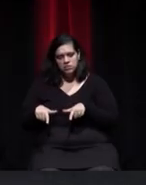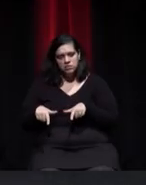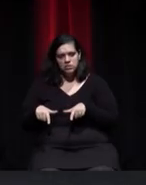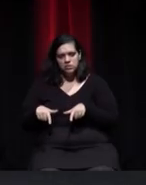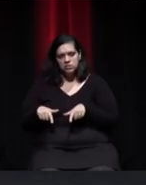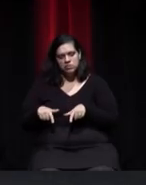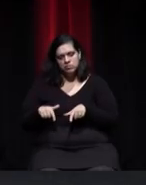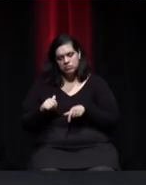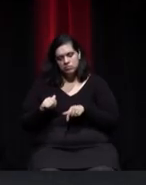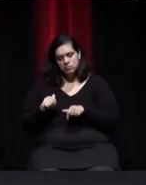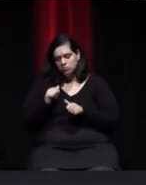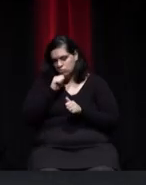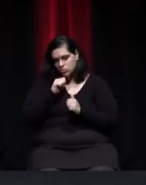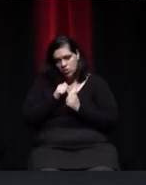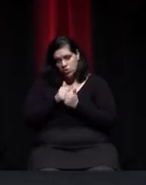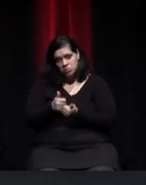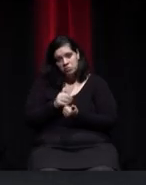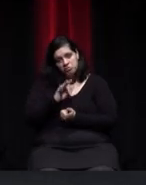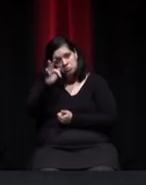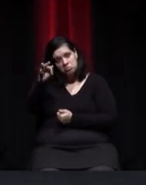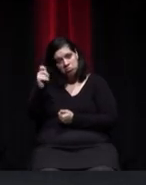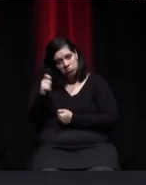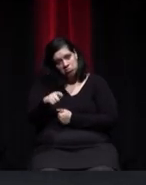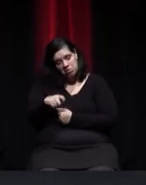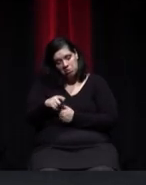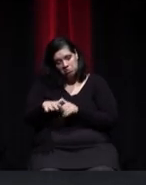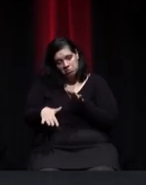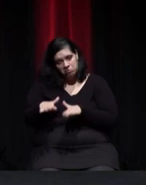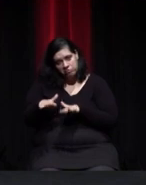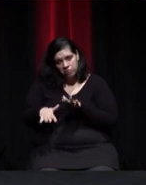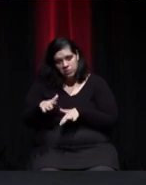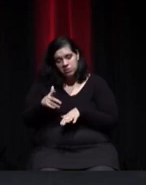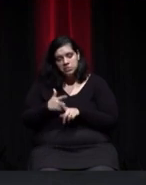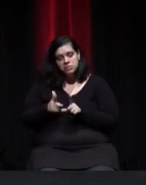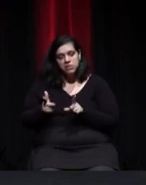Maybe one day; It was kind of a surname: